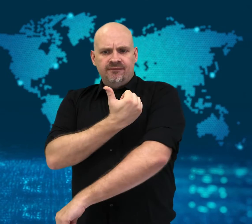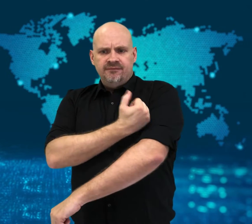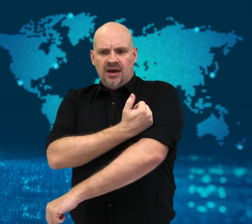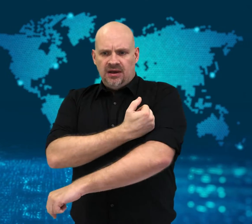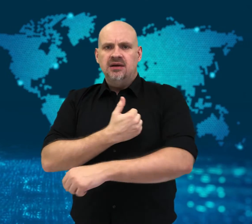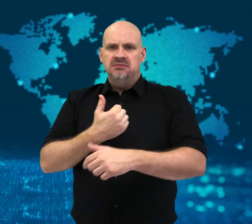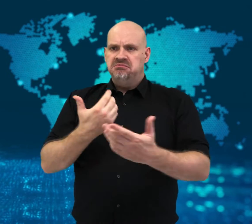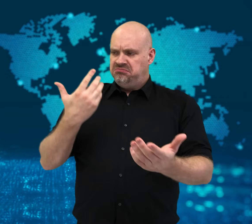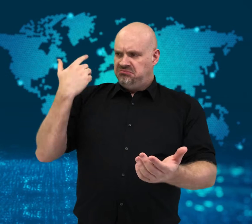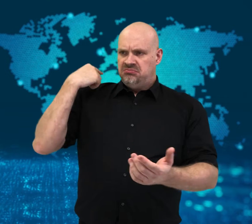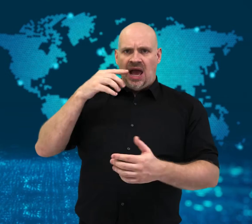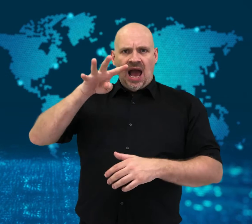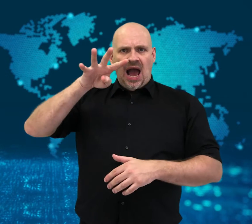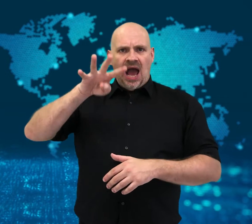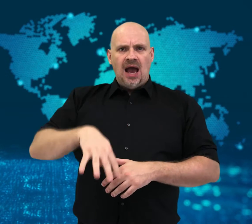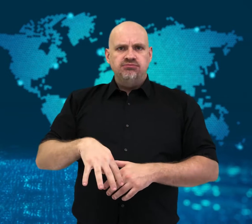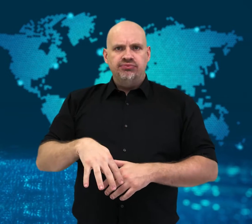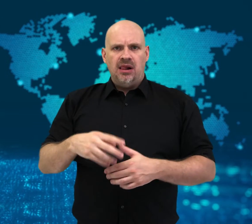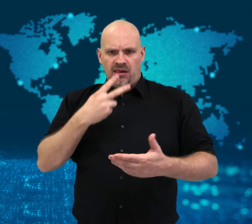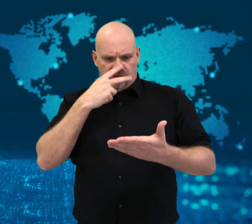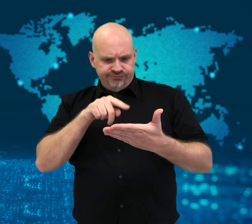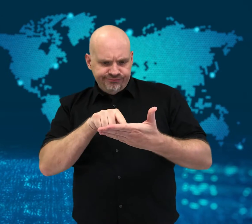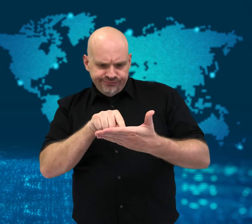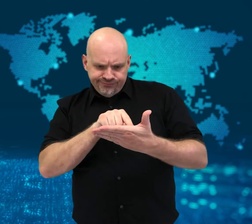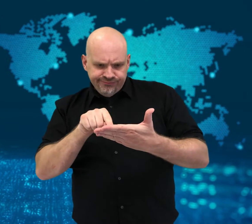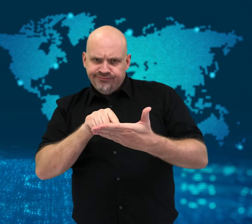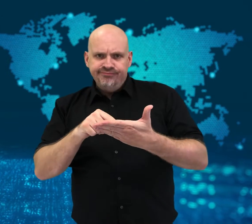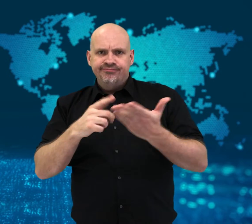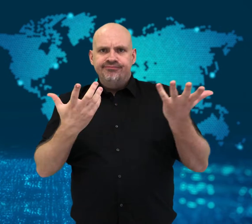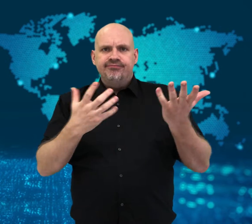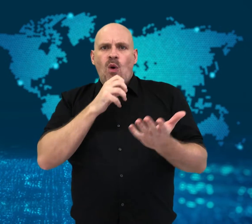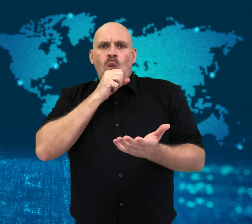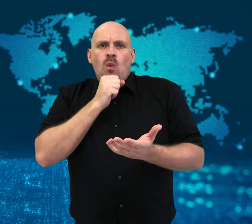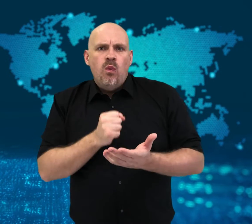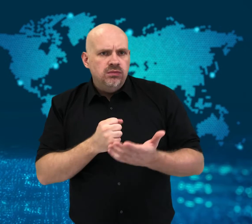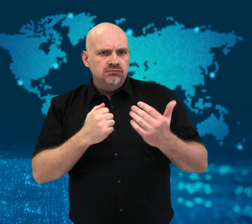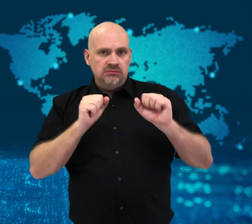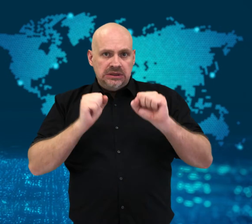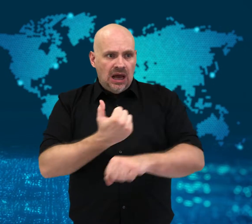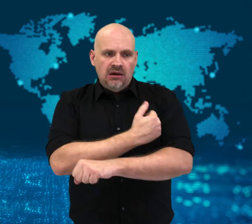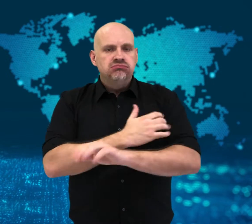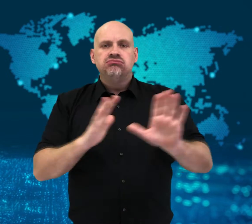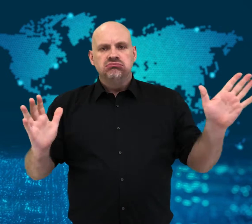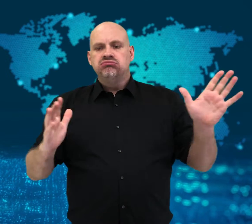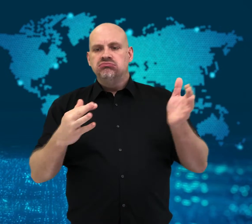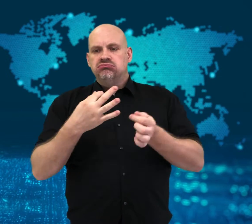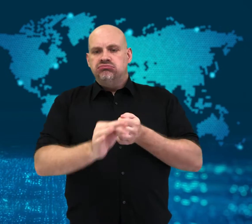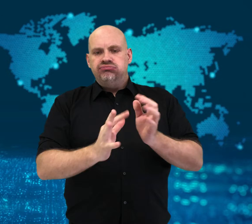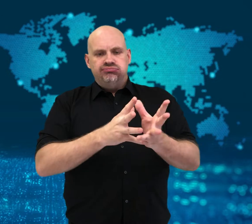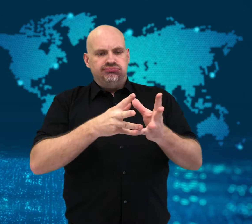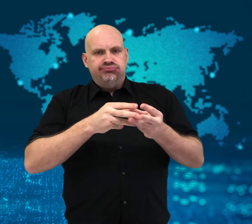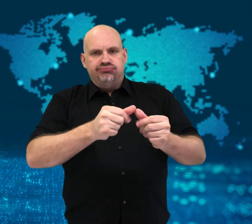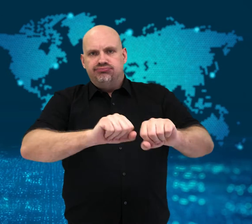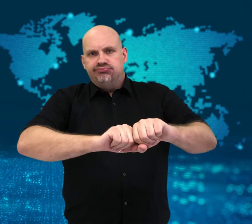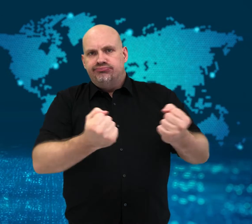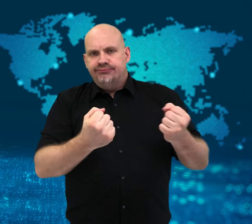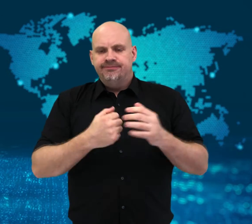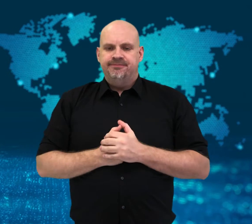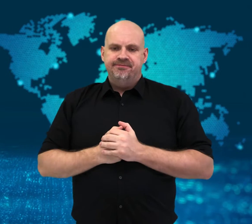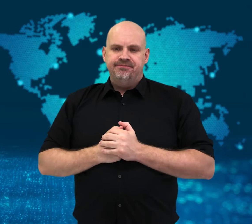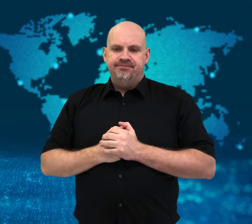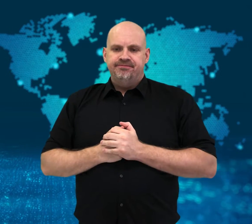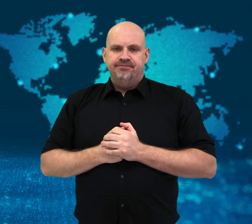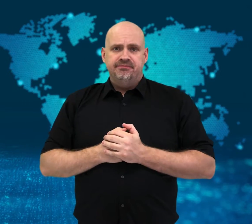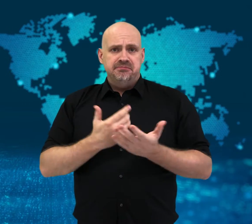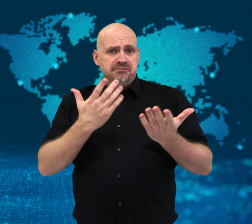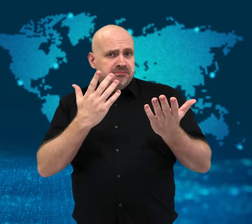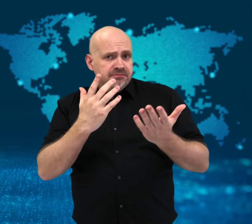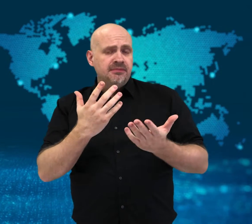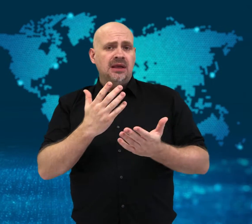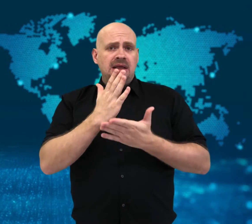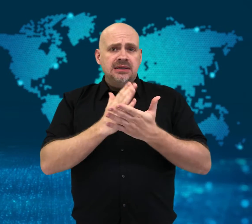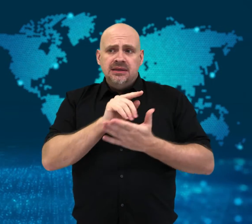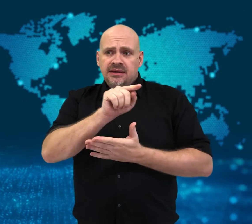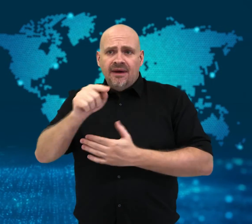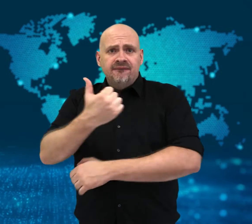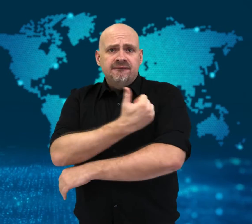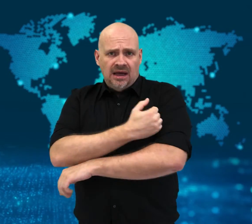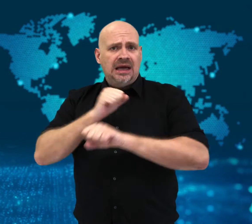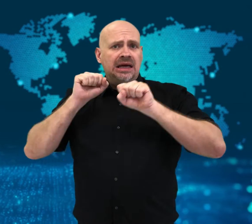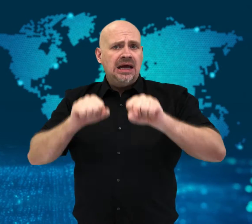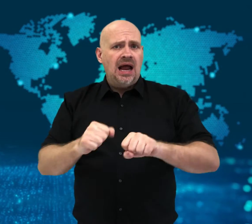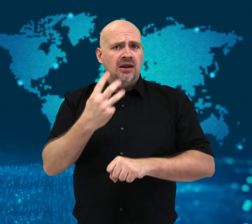Some vaccines can be used up to 3 years after their manufacturing date,